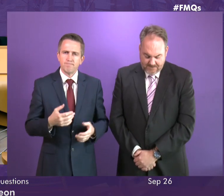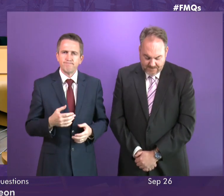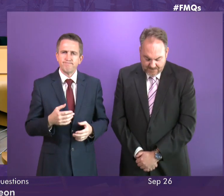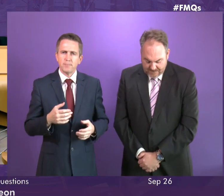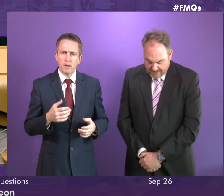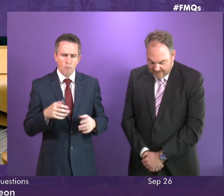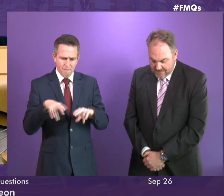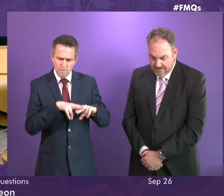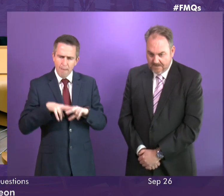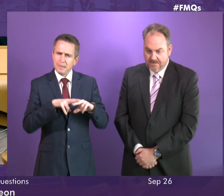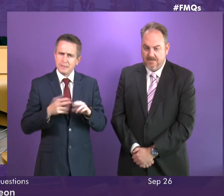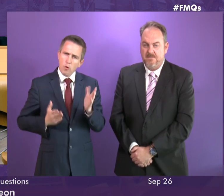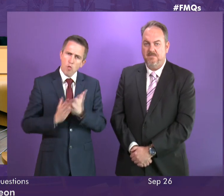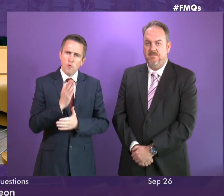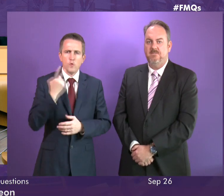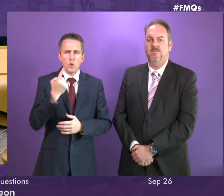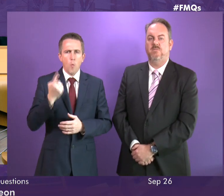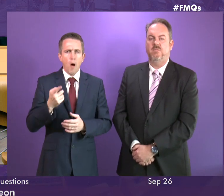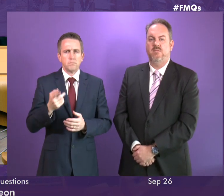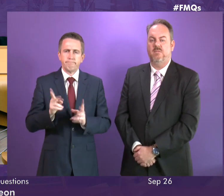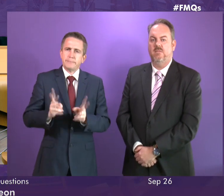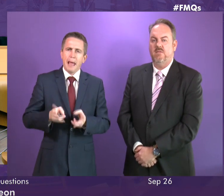Families face a range of issues when they deal with the deaths of loved ones in suspicious